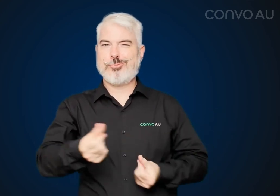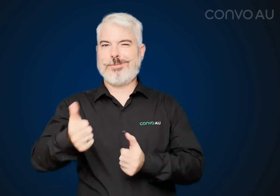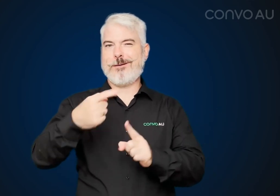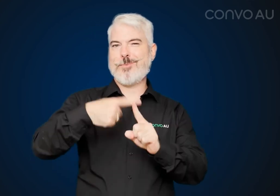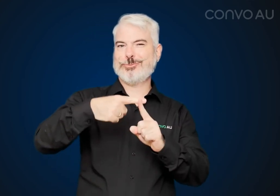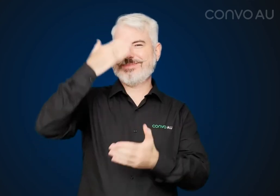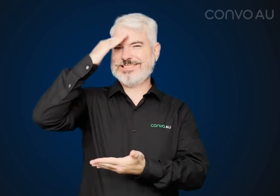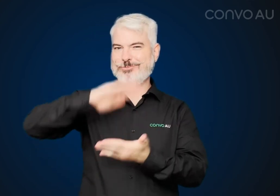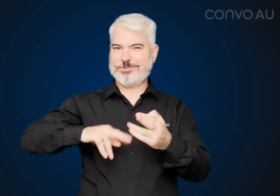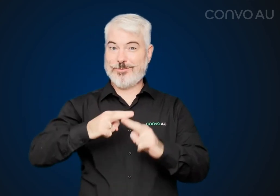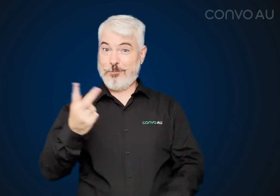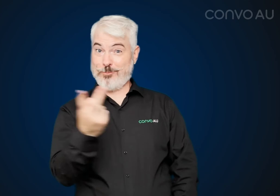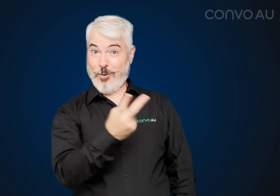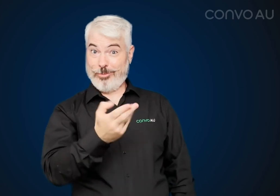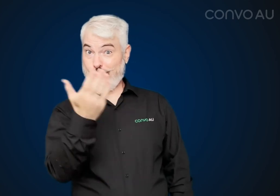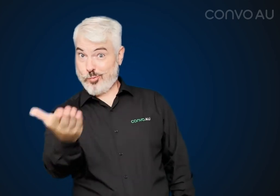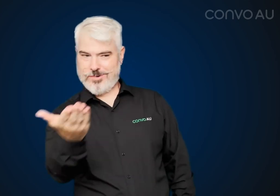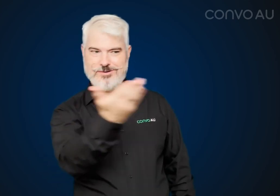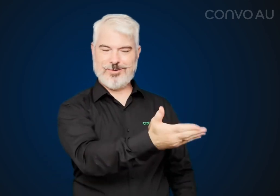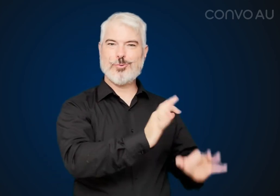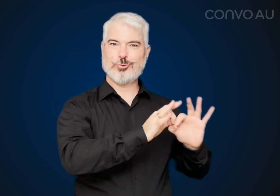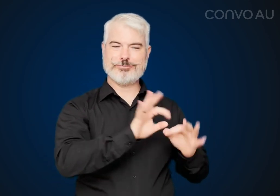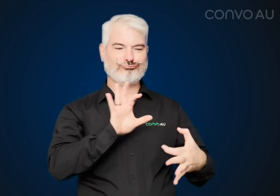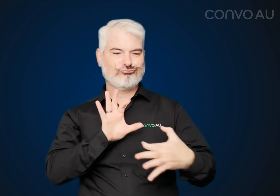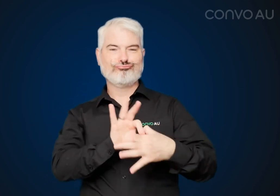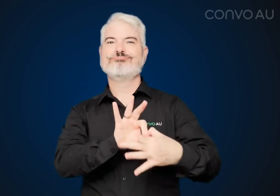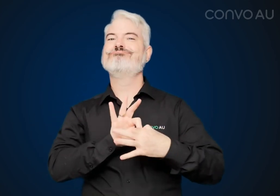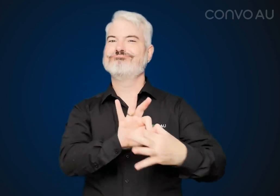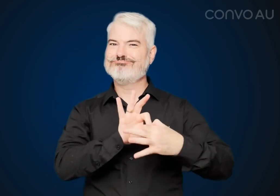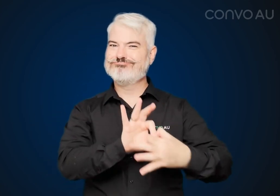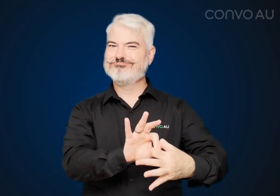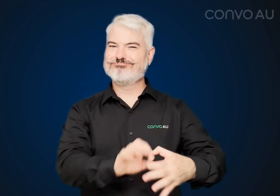positive experience for both you and the Video Interpreter!